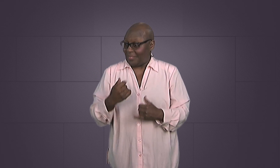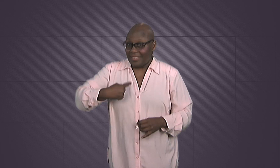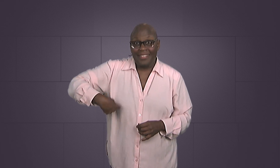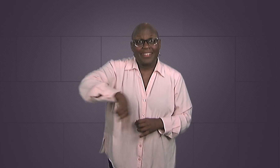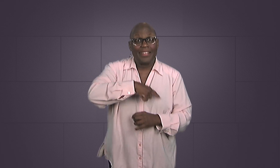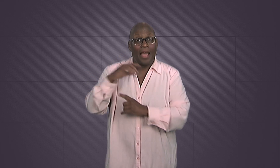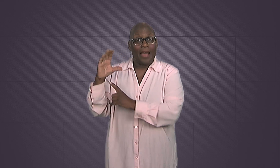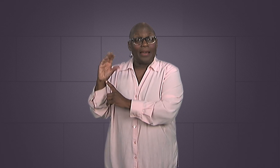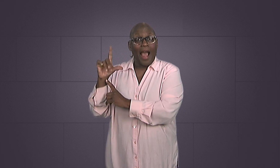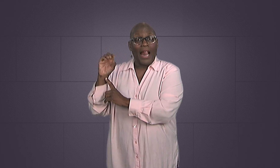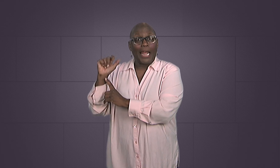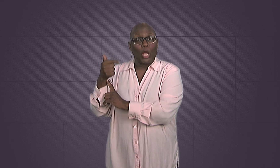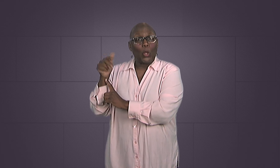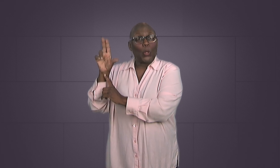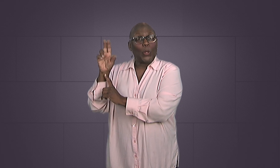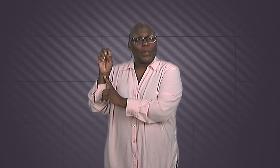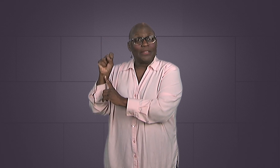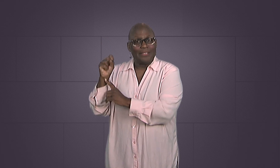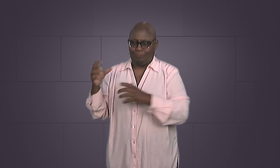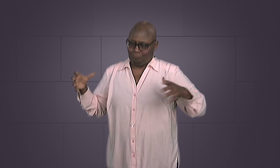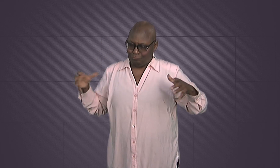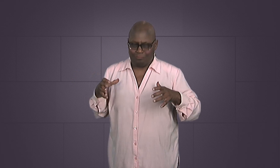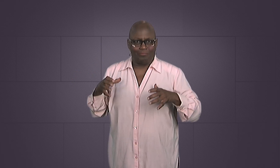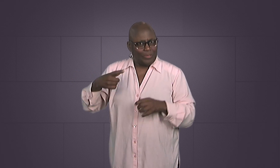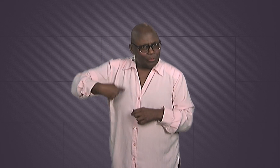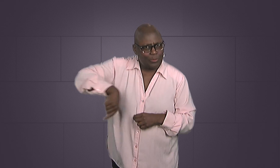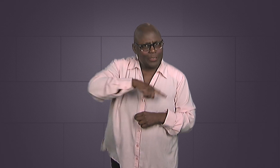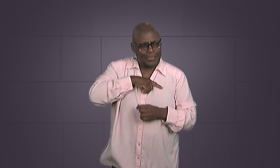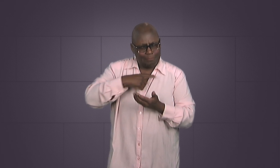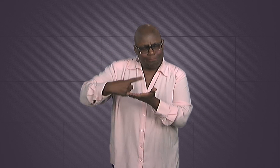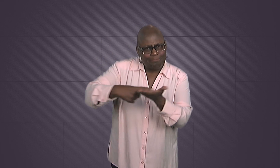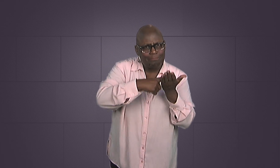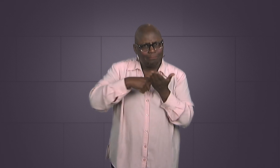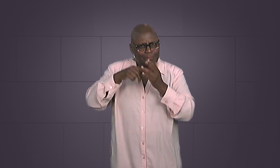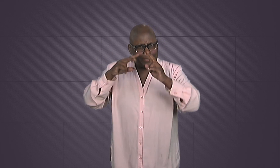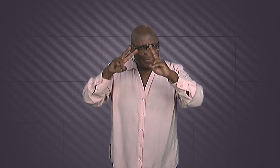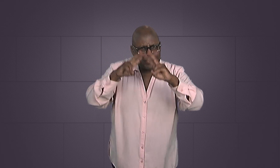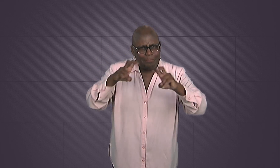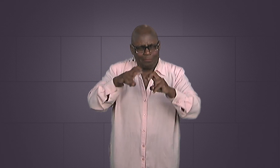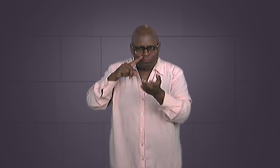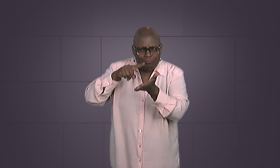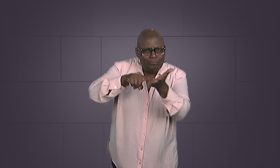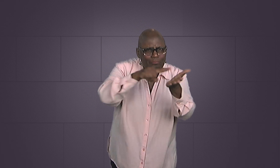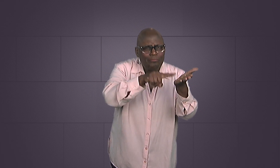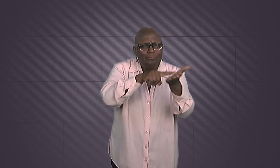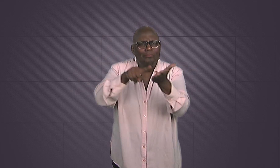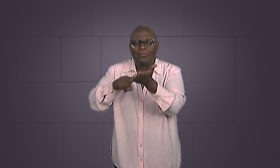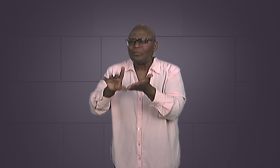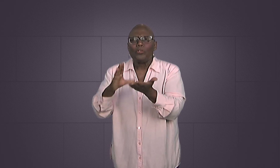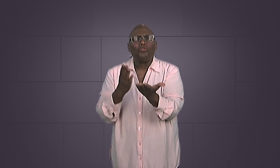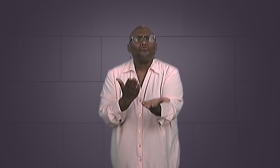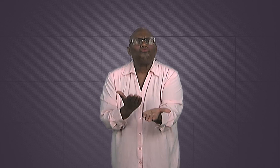Join me and my colleagues as we examine recommended practices